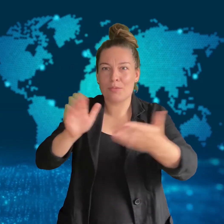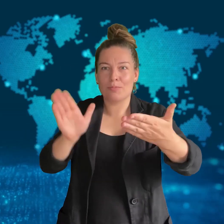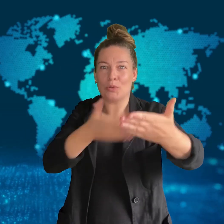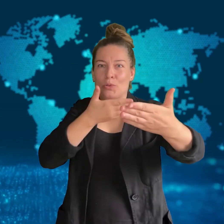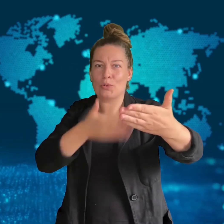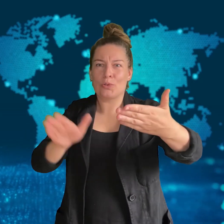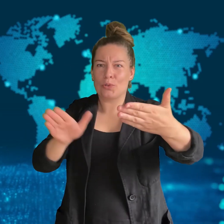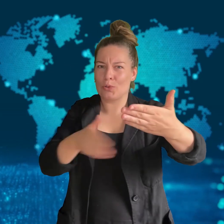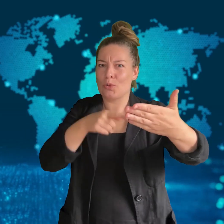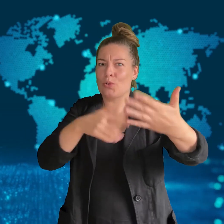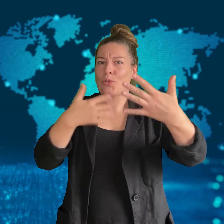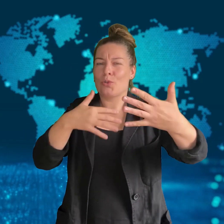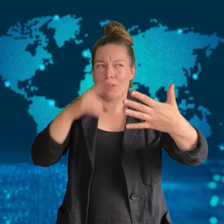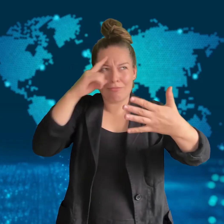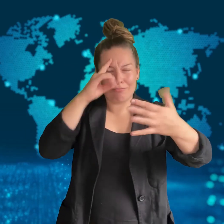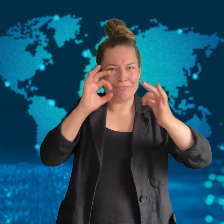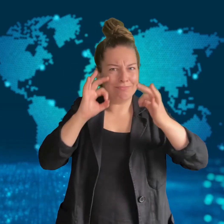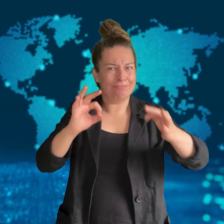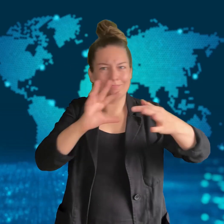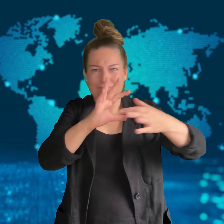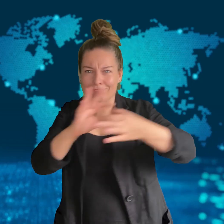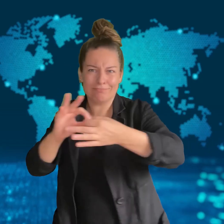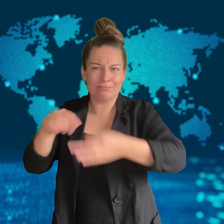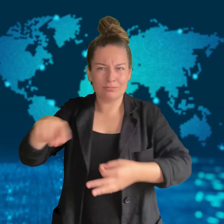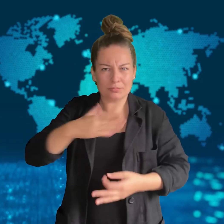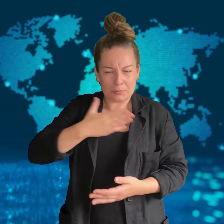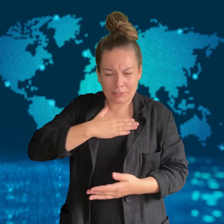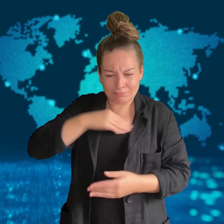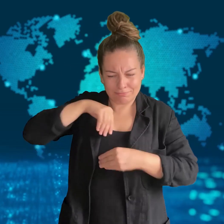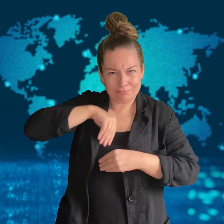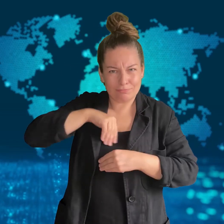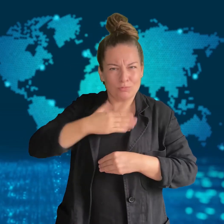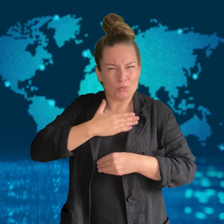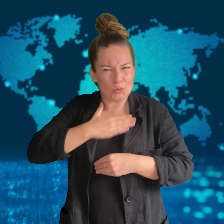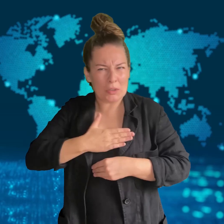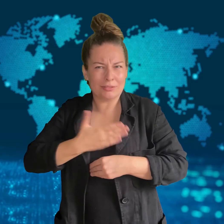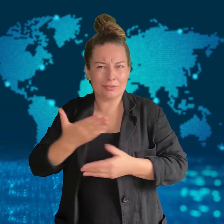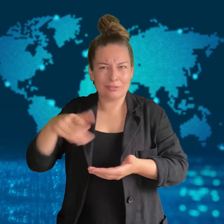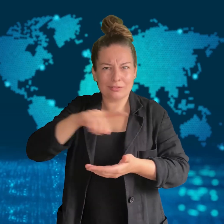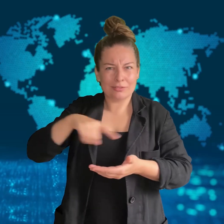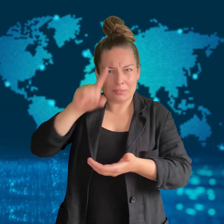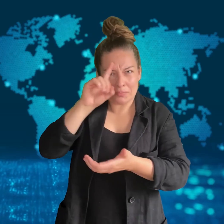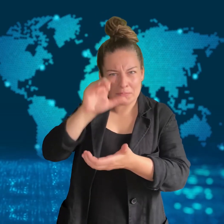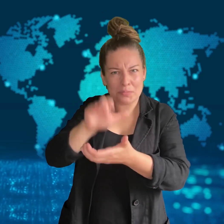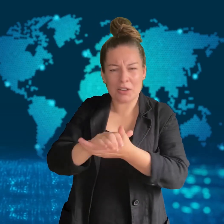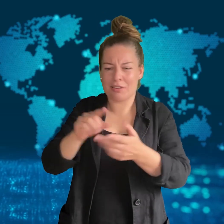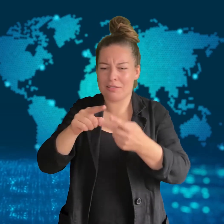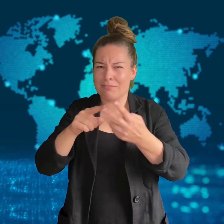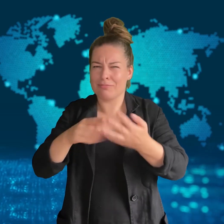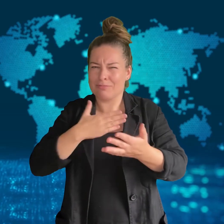their beliefs and principles.